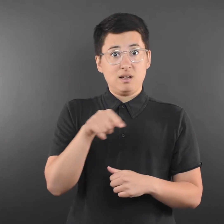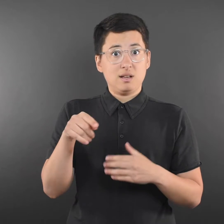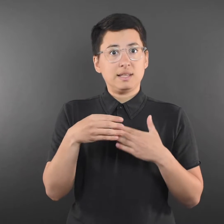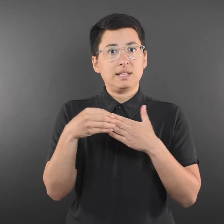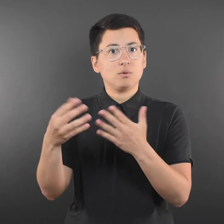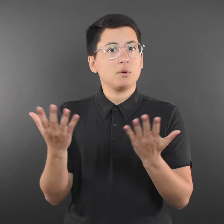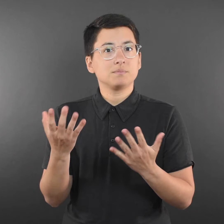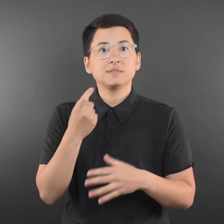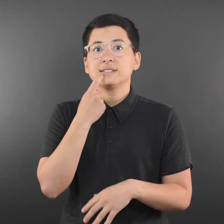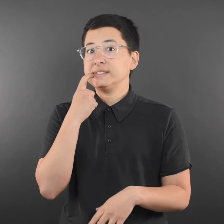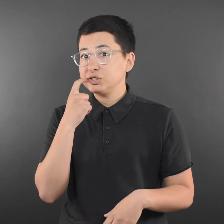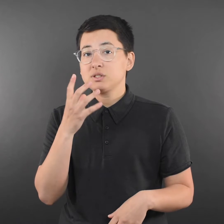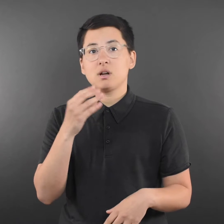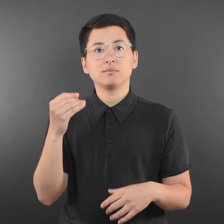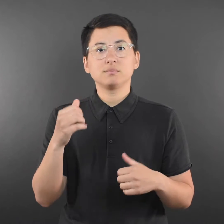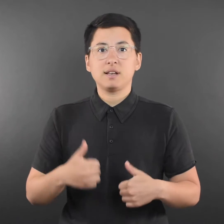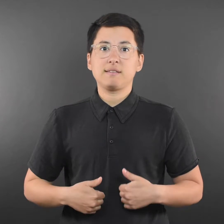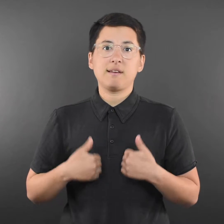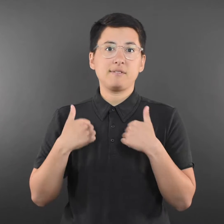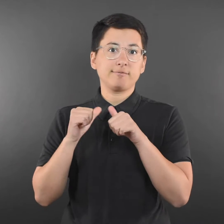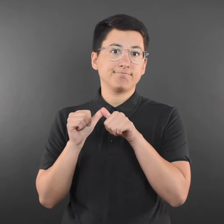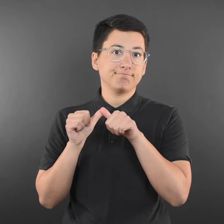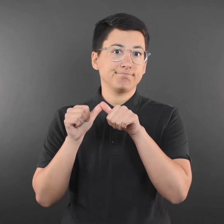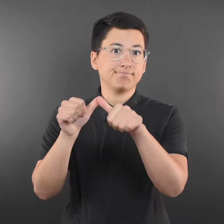This can lead to addiction and lifelong health conditions